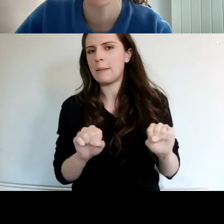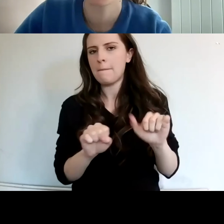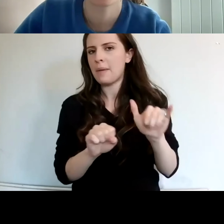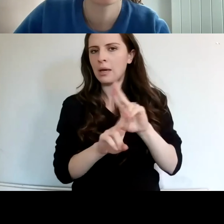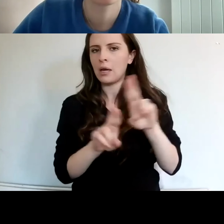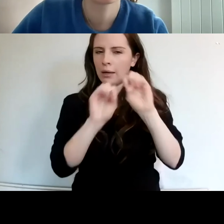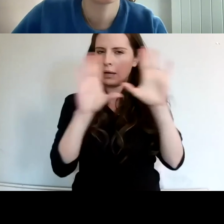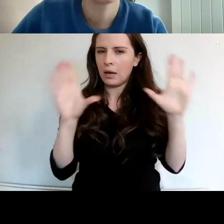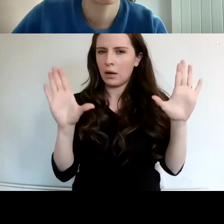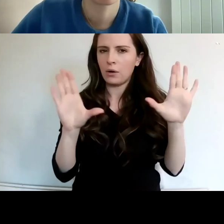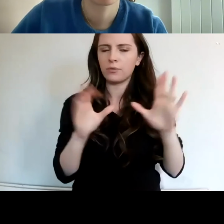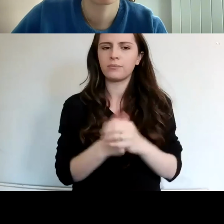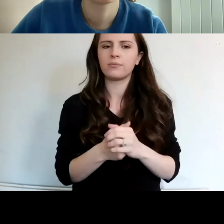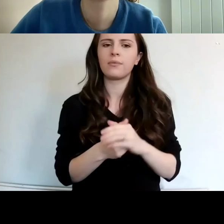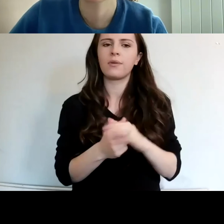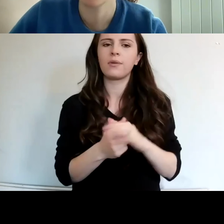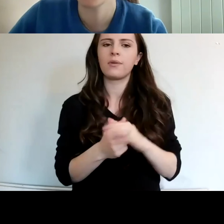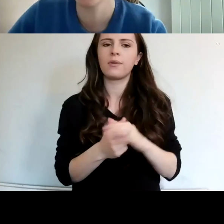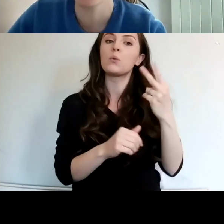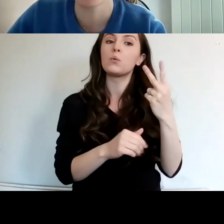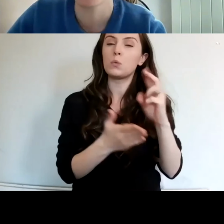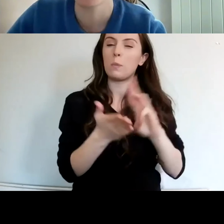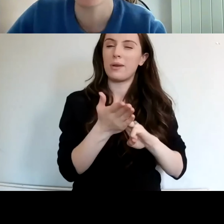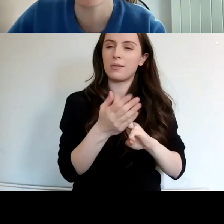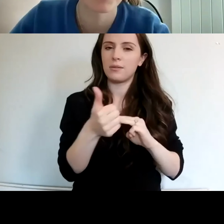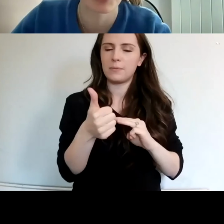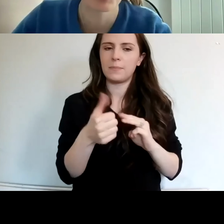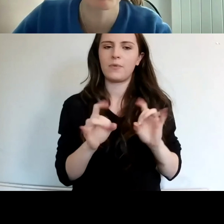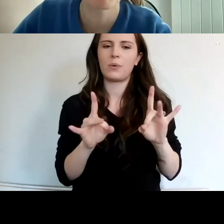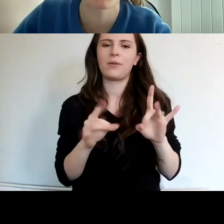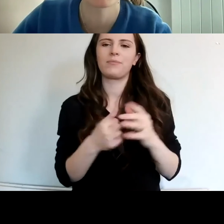PÁDRAIG: Léa, two minutes. LÉA: OK, I will go very briefly